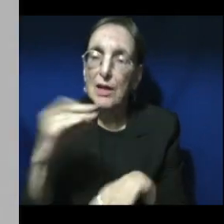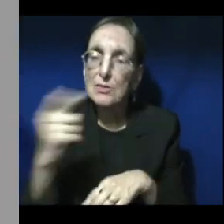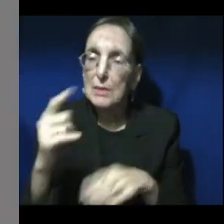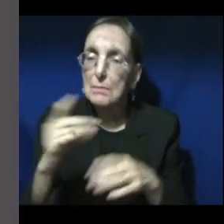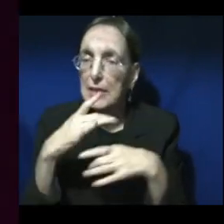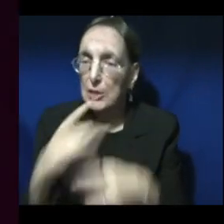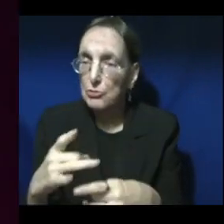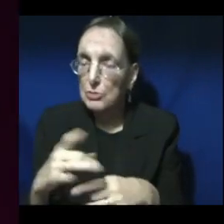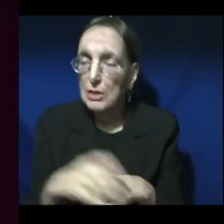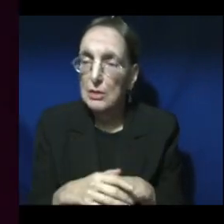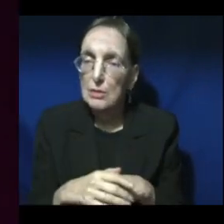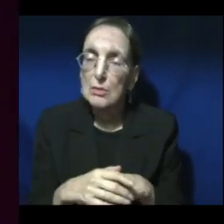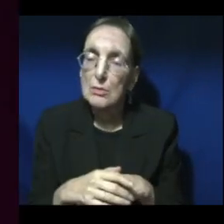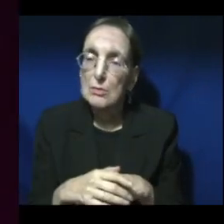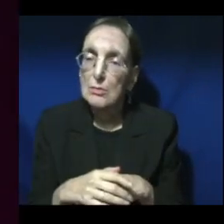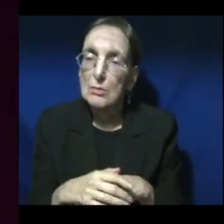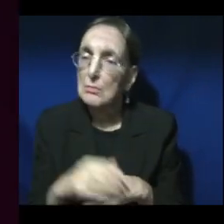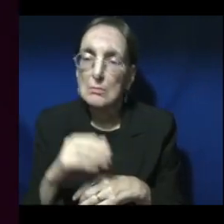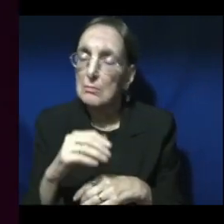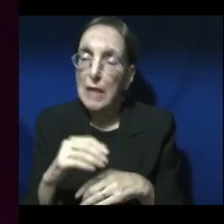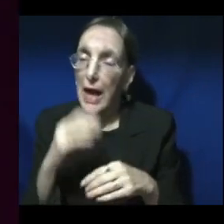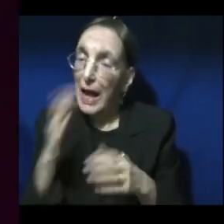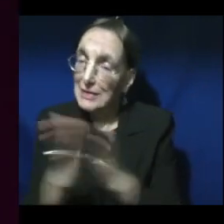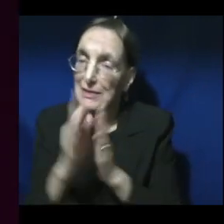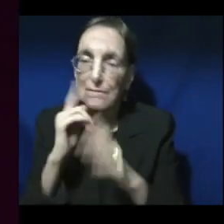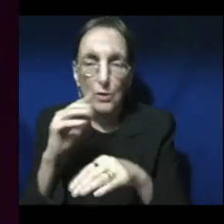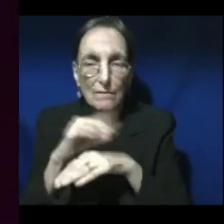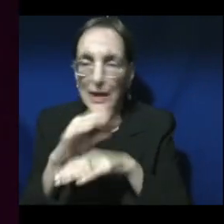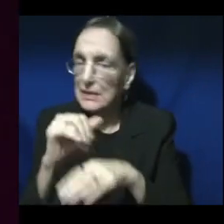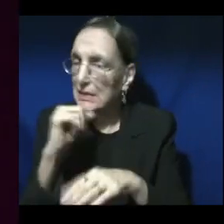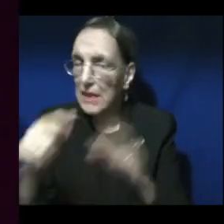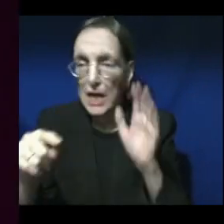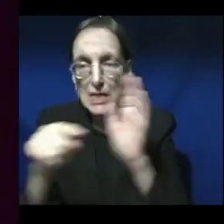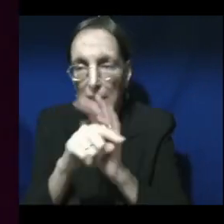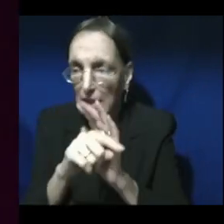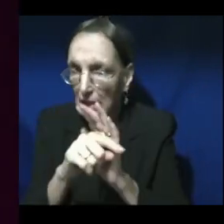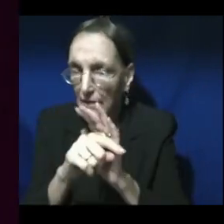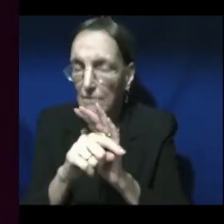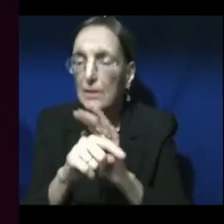advice was negative. In fact, just the opposite. Asking for advice made people seem more confident,